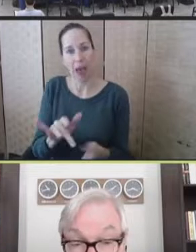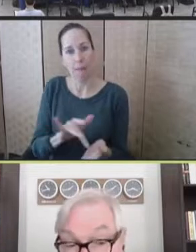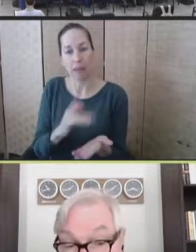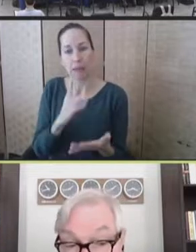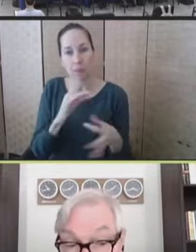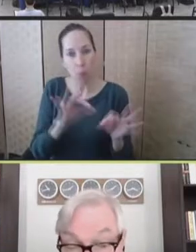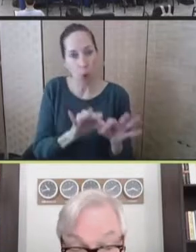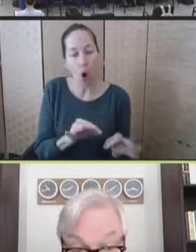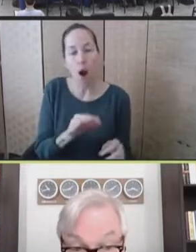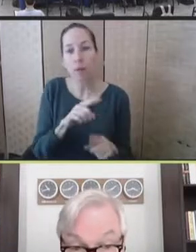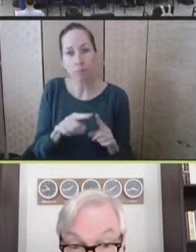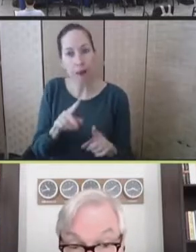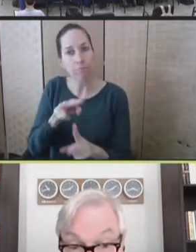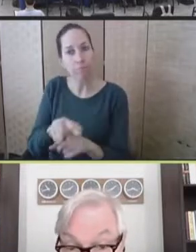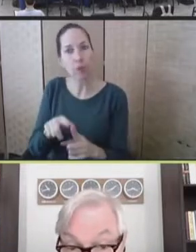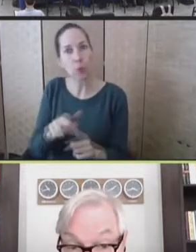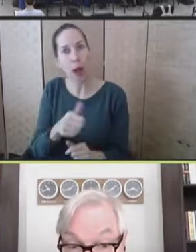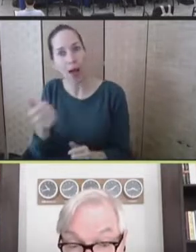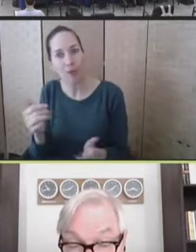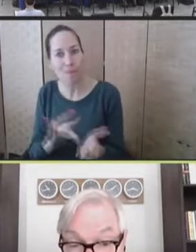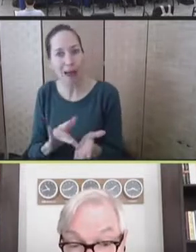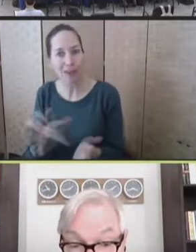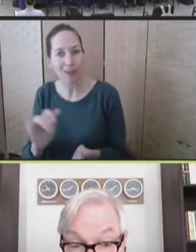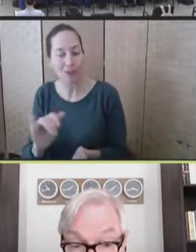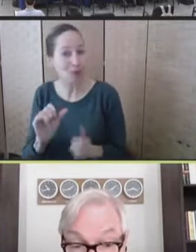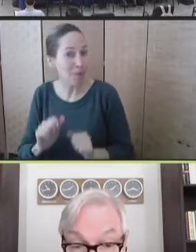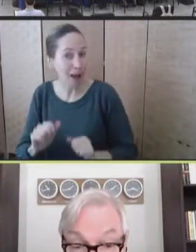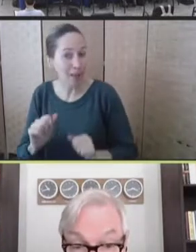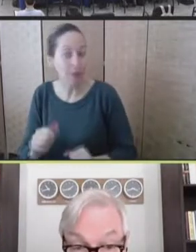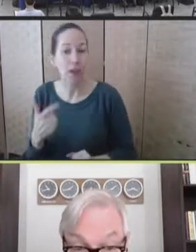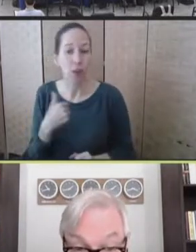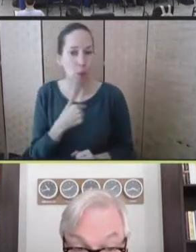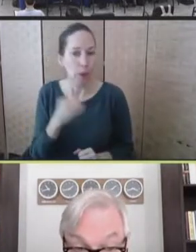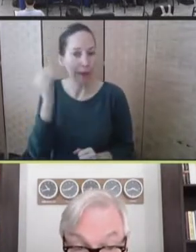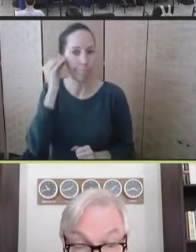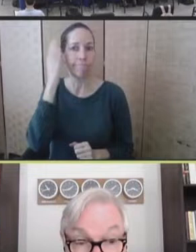And so, we're obviously a very keenly aware of that and keeping track with that.